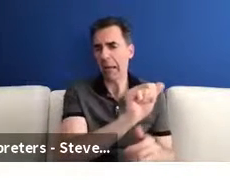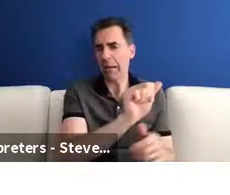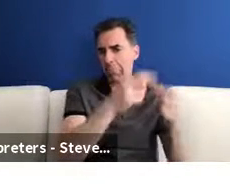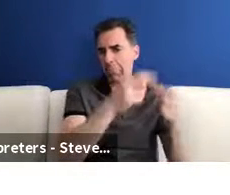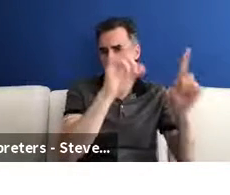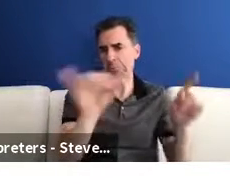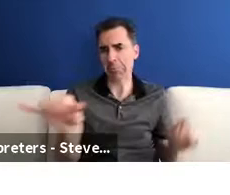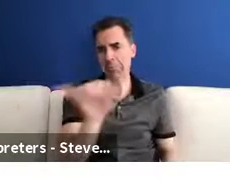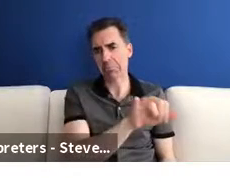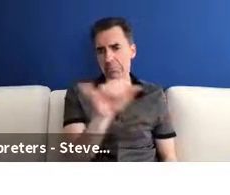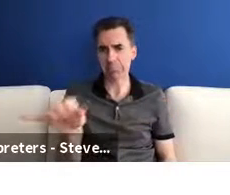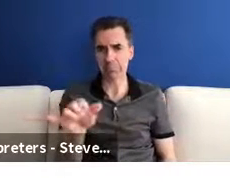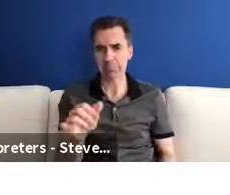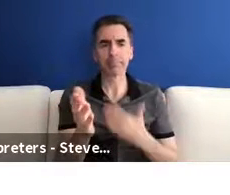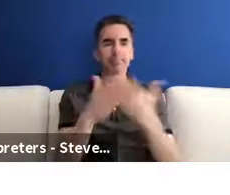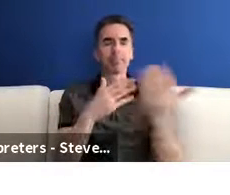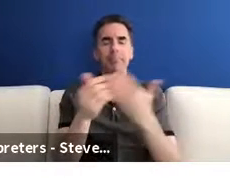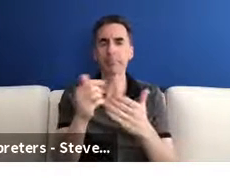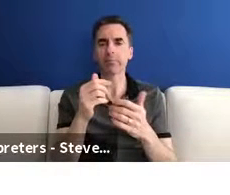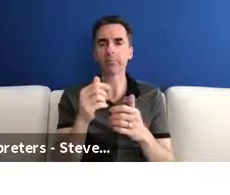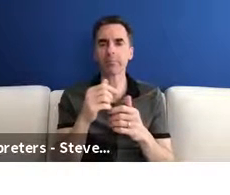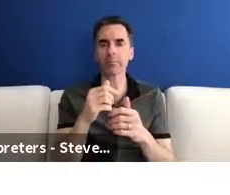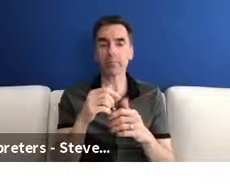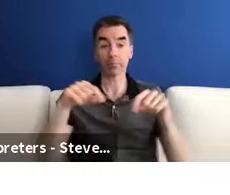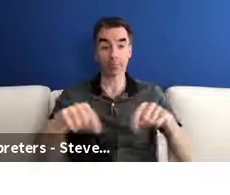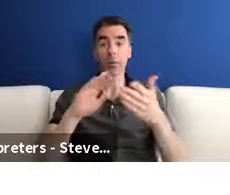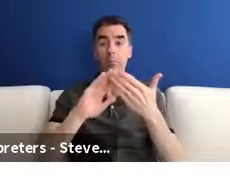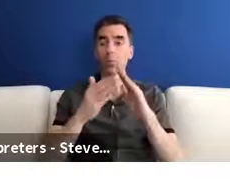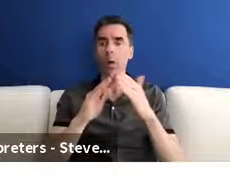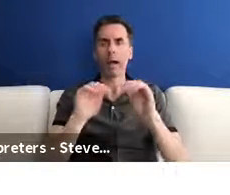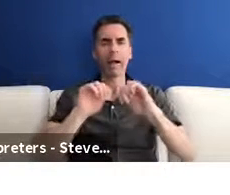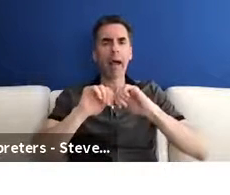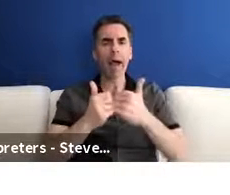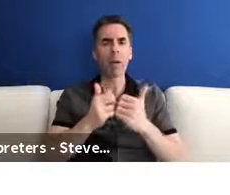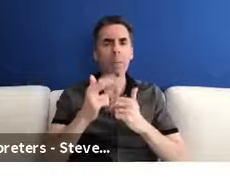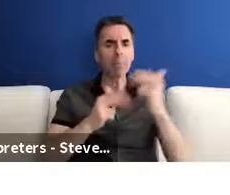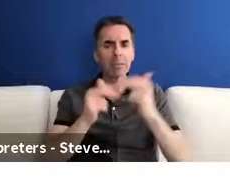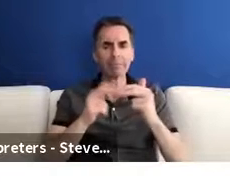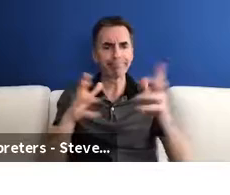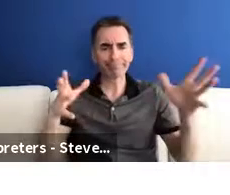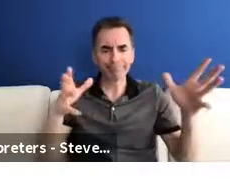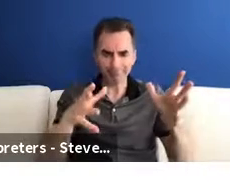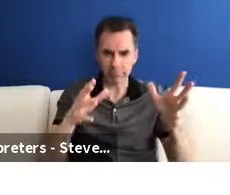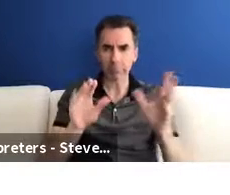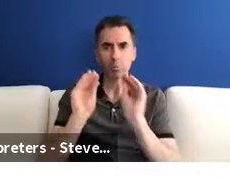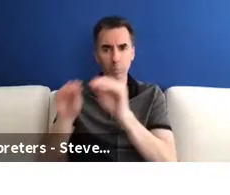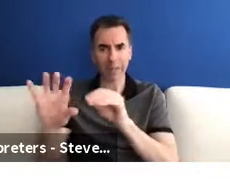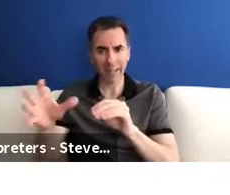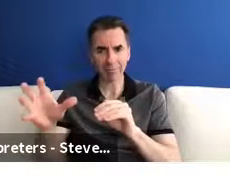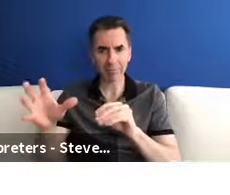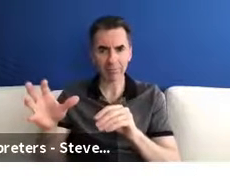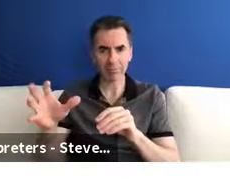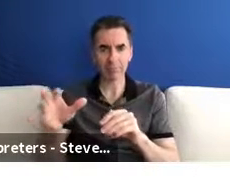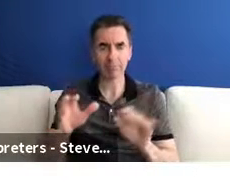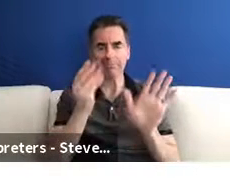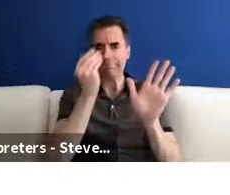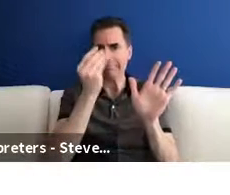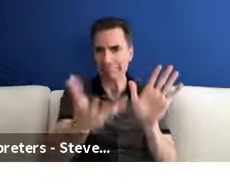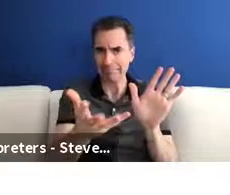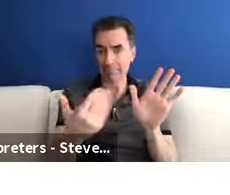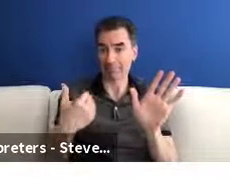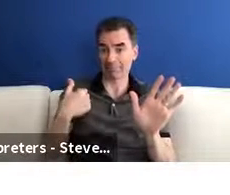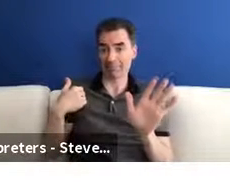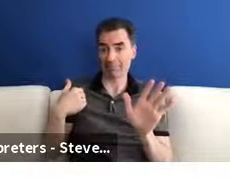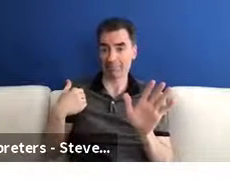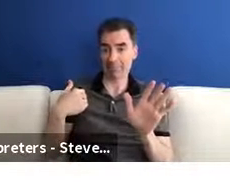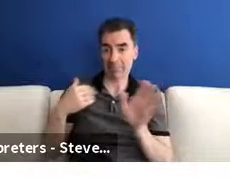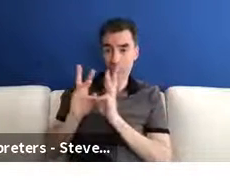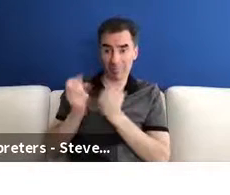look at building this community and implementing it in Canvas. And I apologize if some of you were in the last 11 o'clock